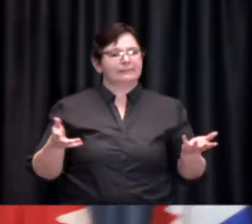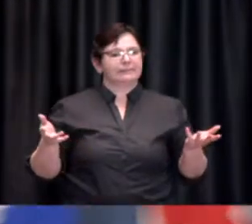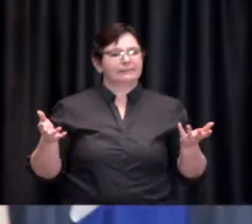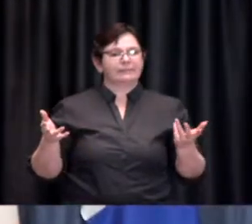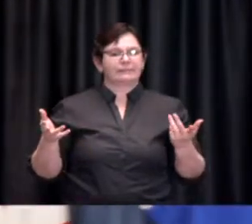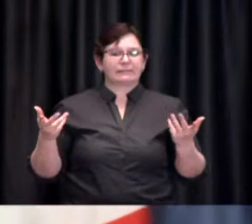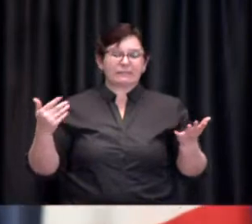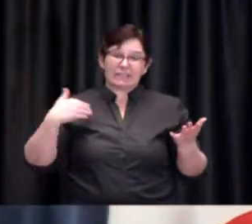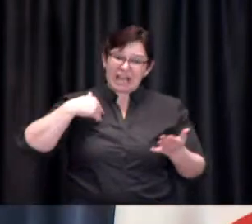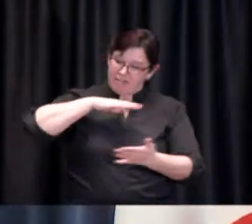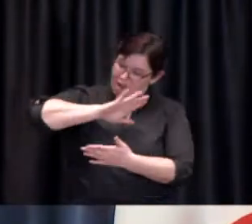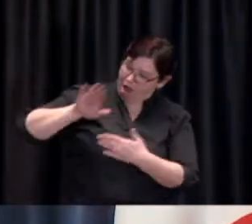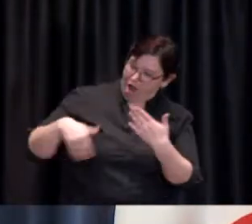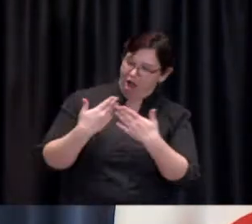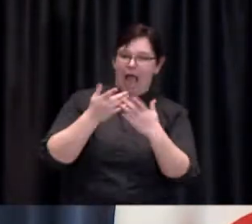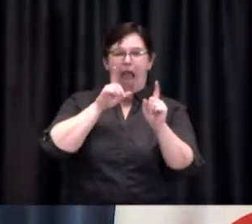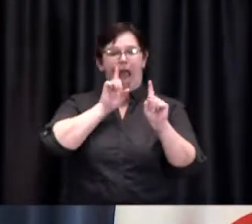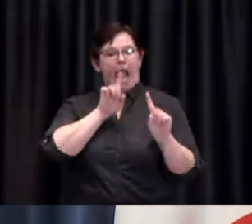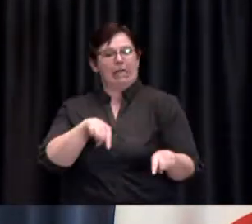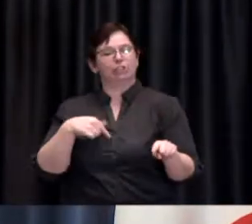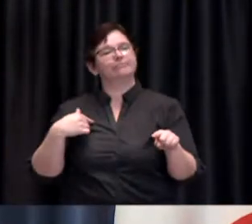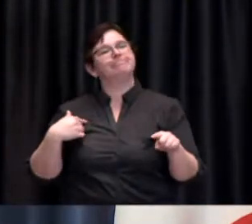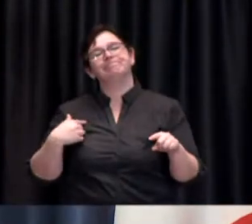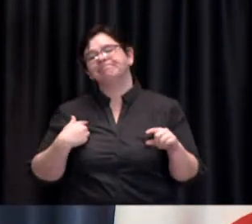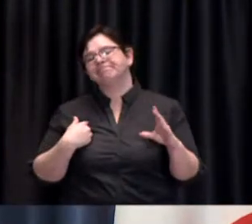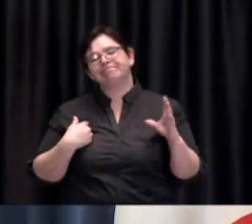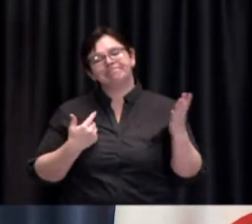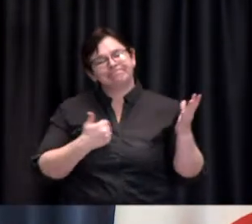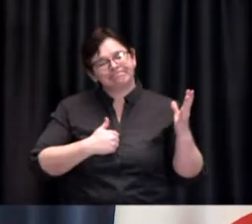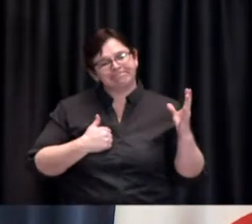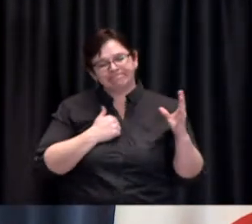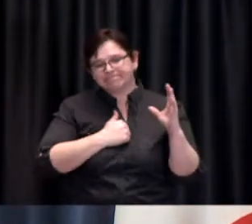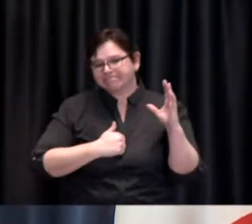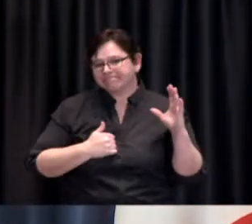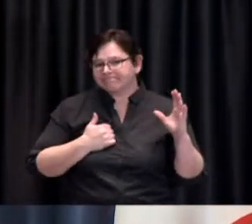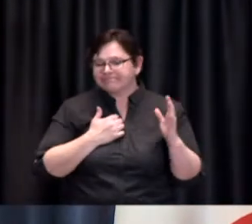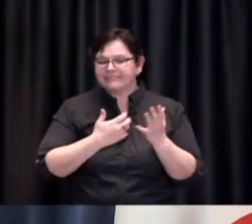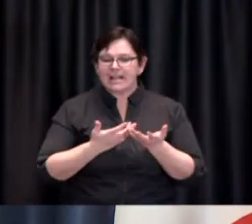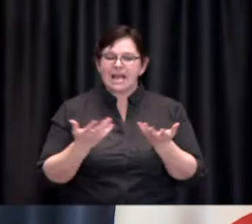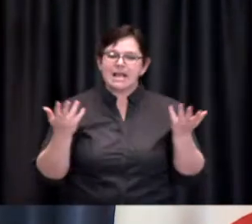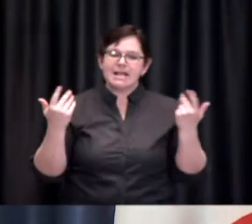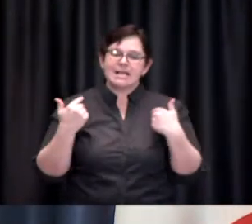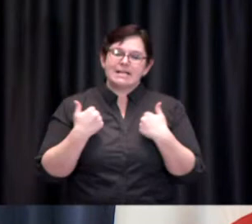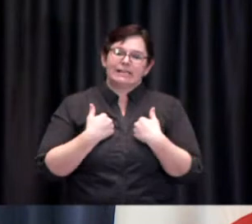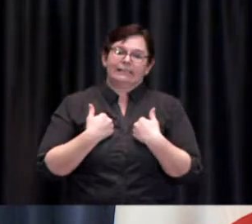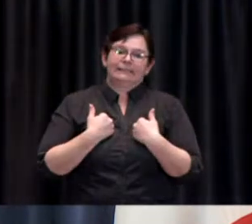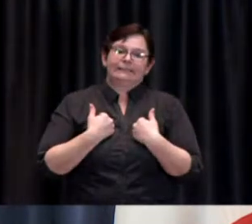but I can certainly uh you know provide some um insight into what we're seeing on the ground.